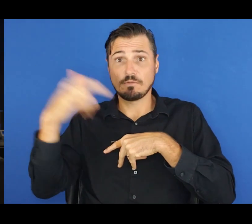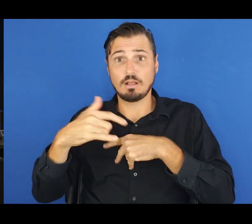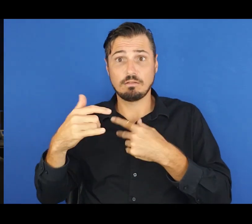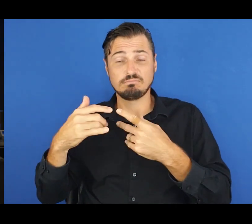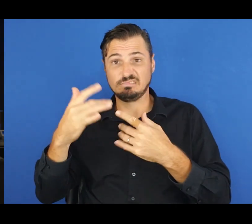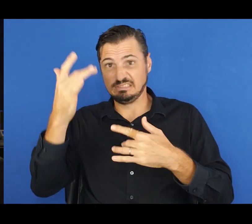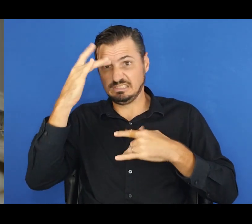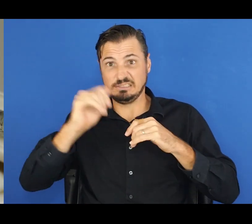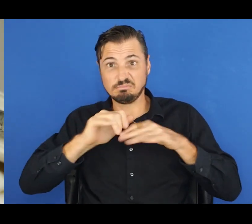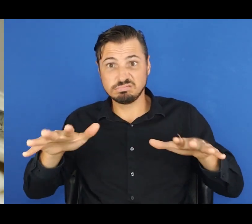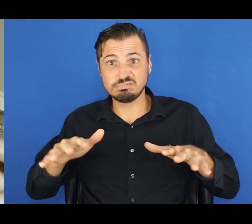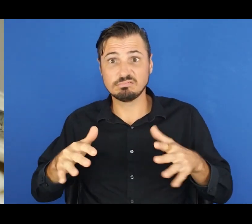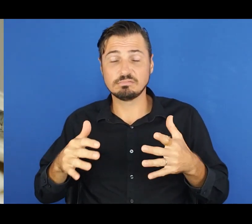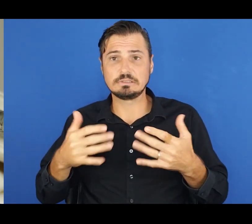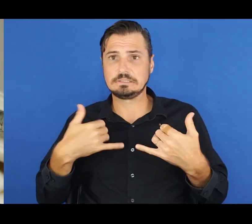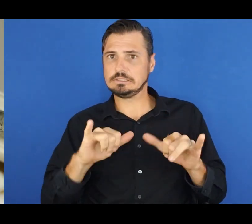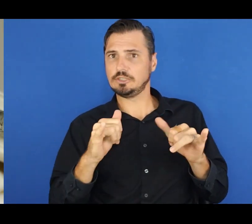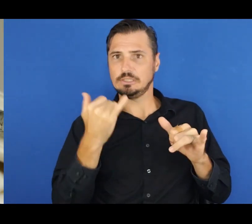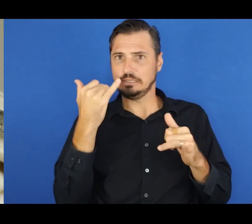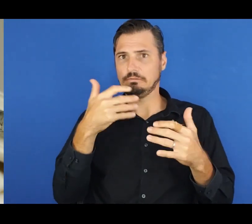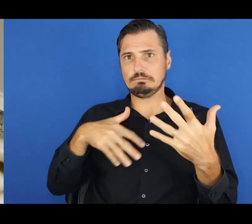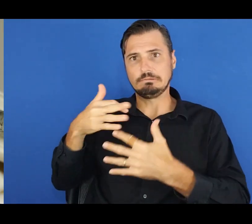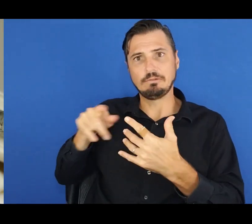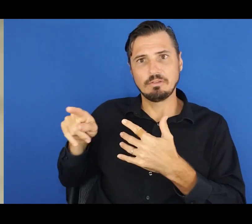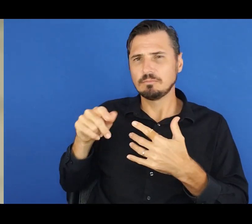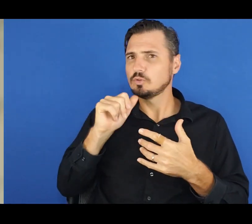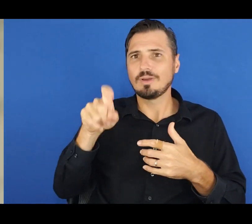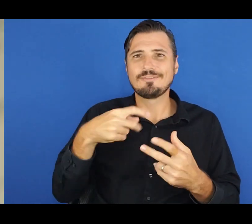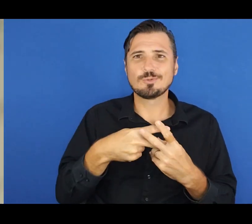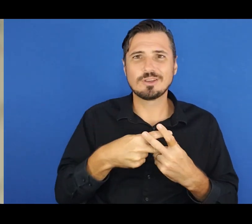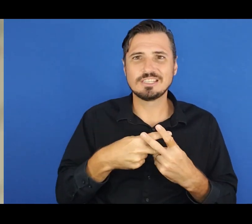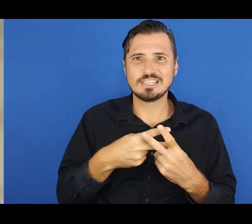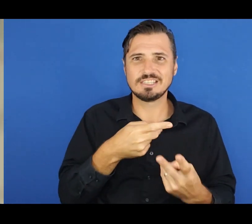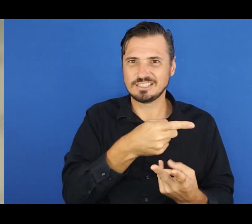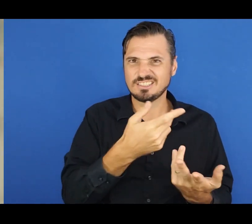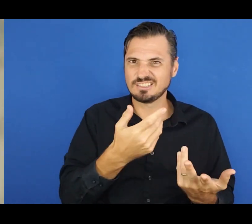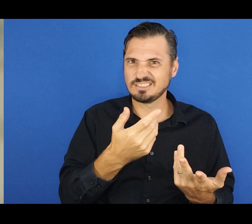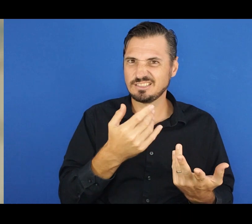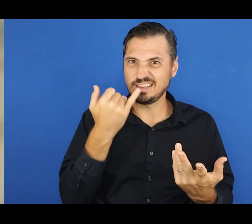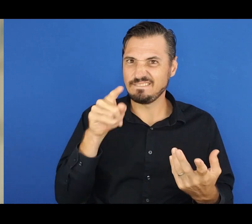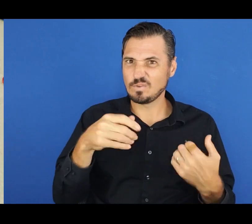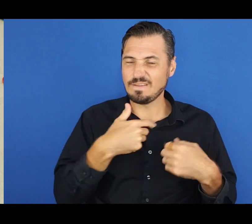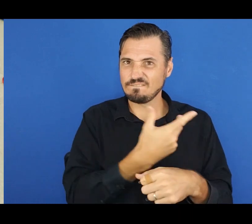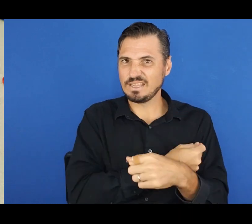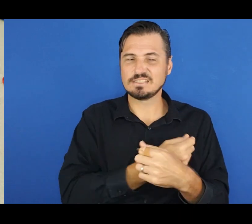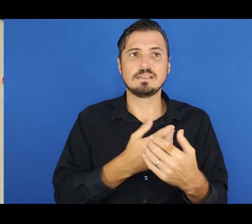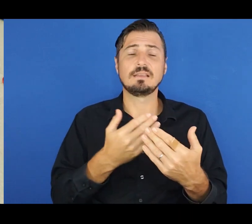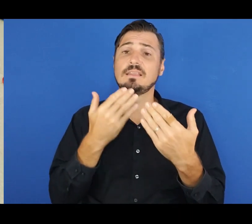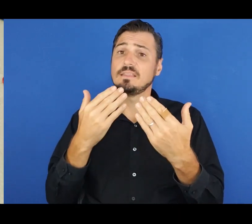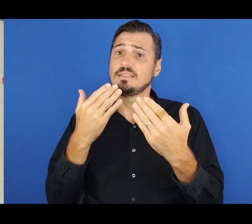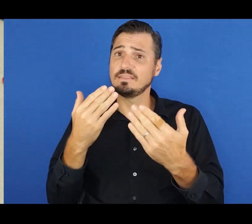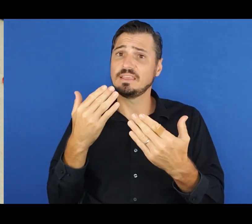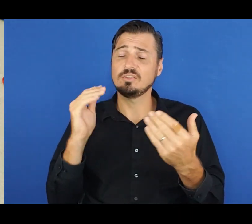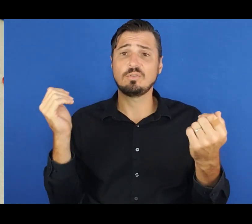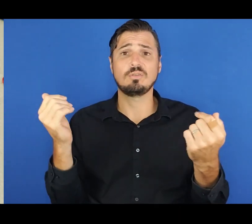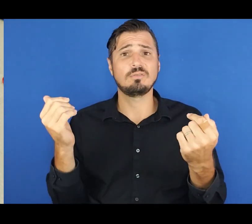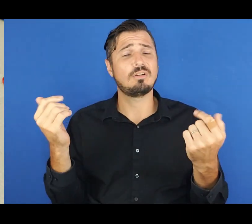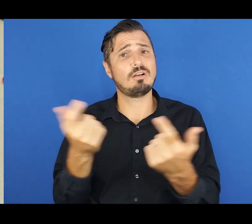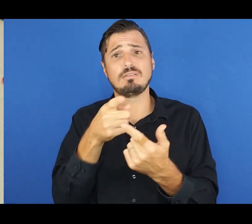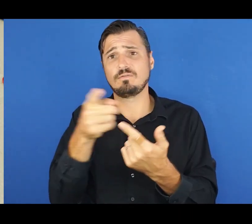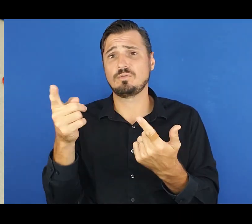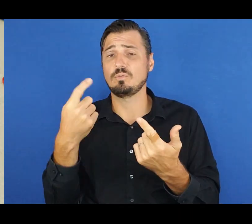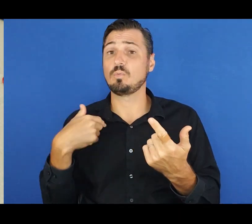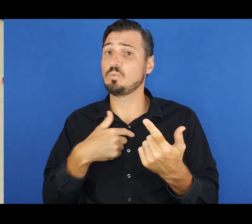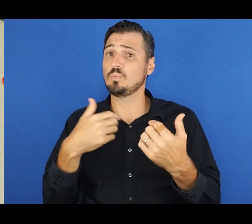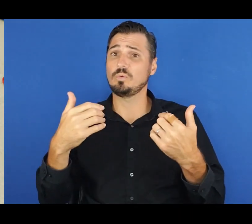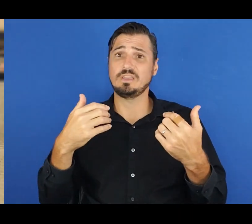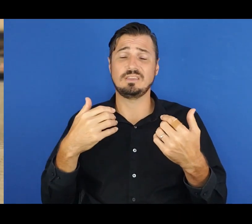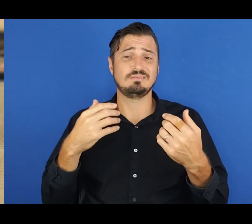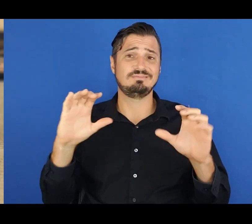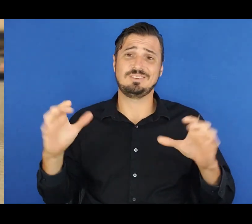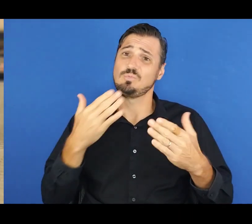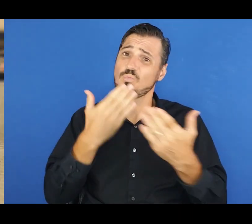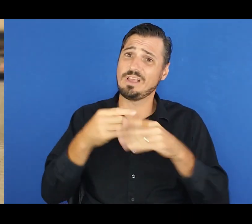Thank you all for helping our island be one of the bright lights in managing this crisis and having one of the highest vaccination rates in the nation